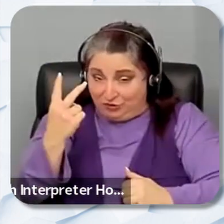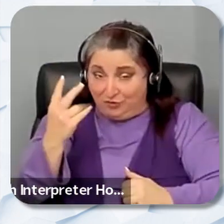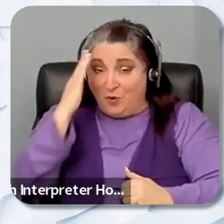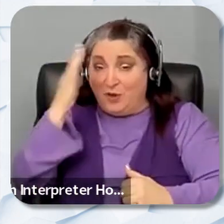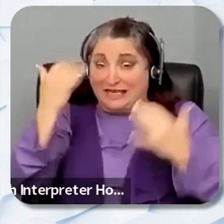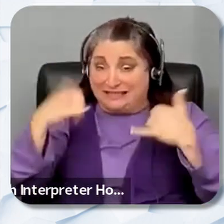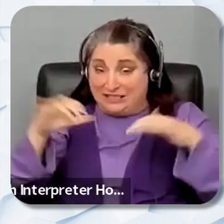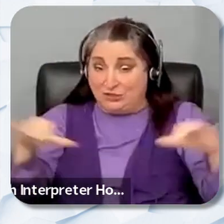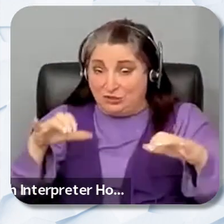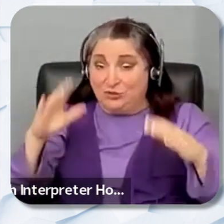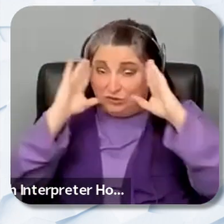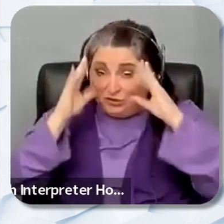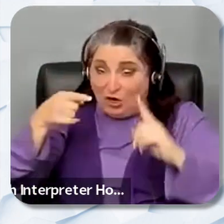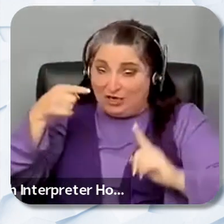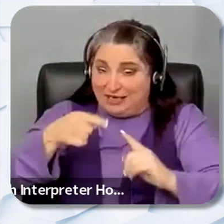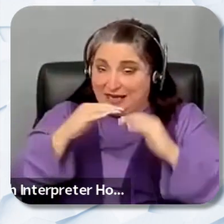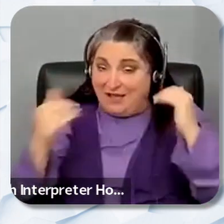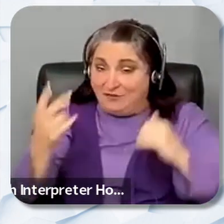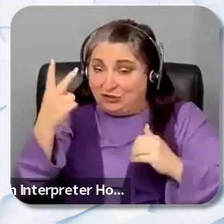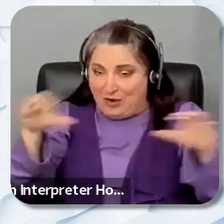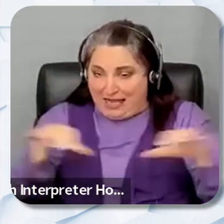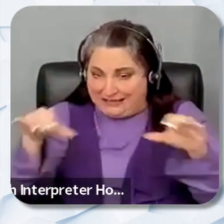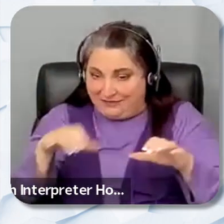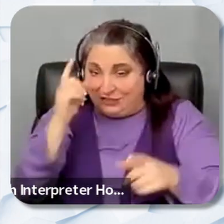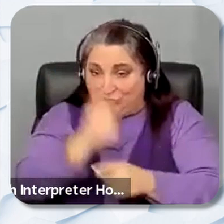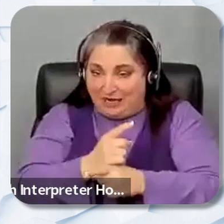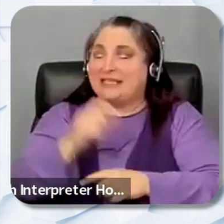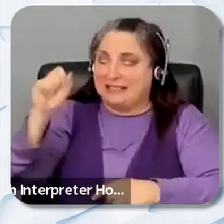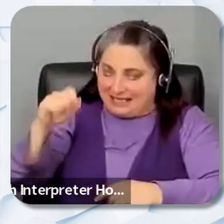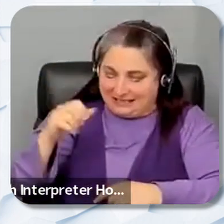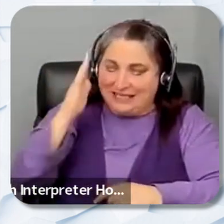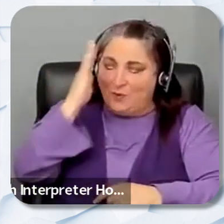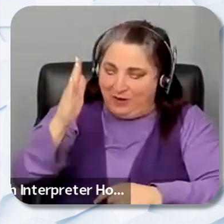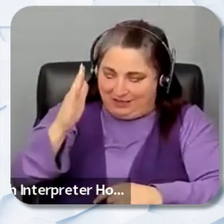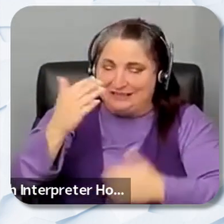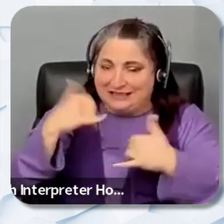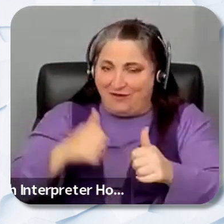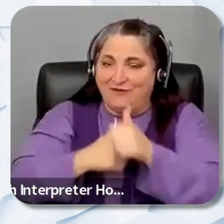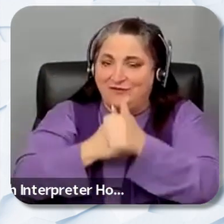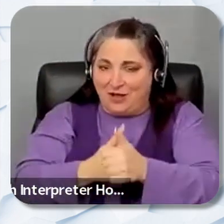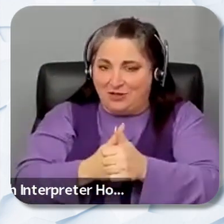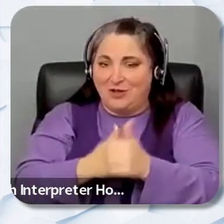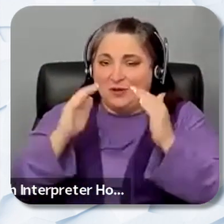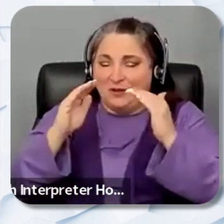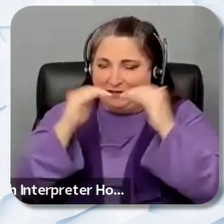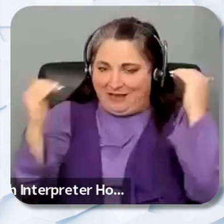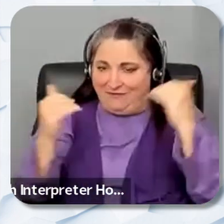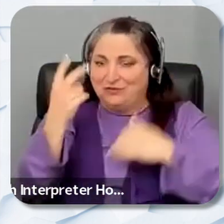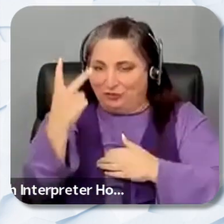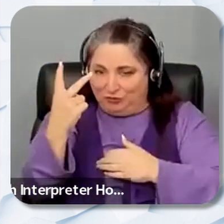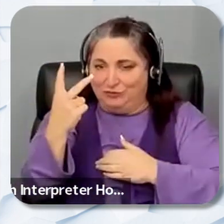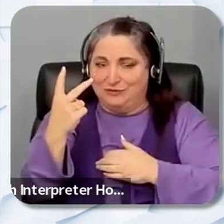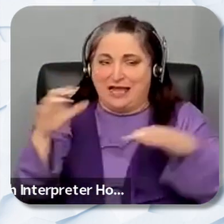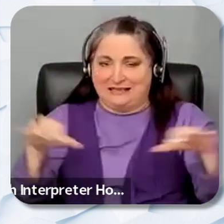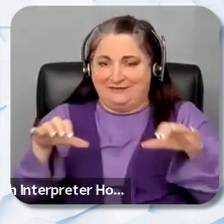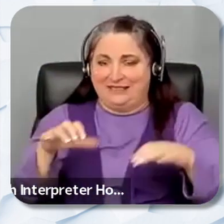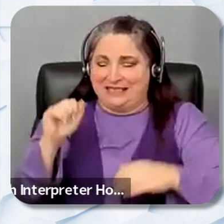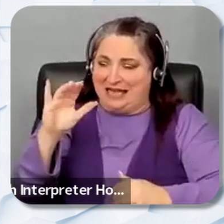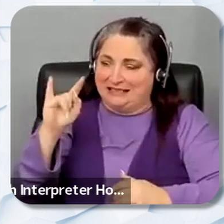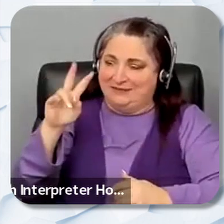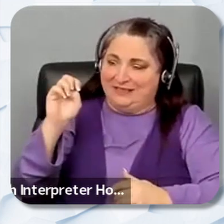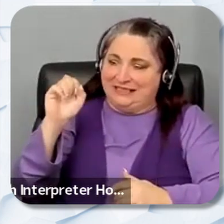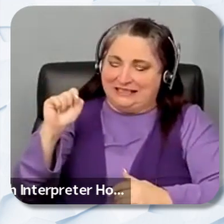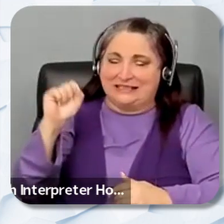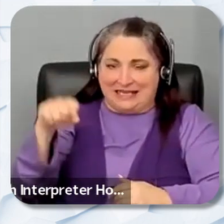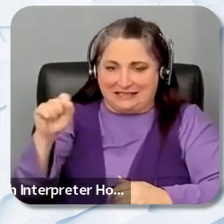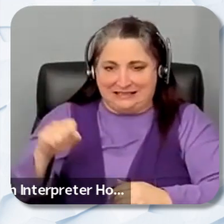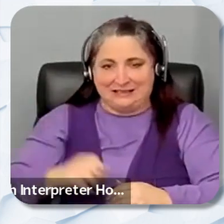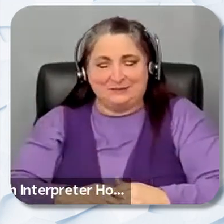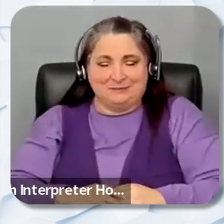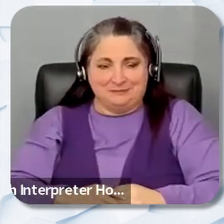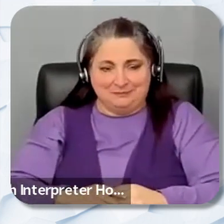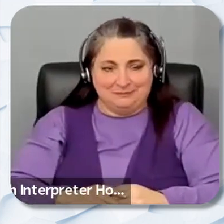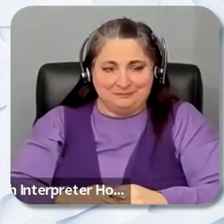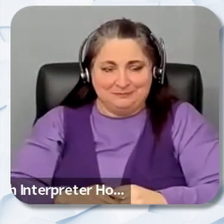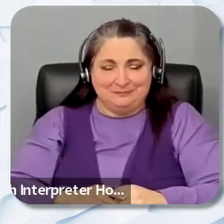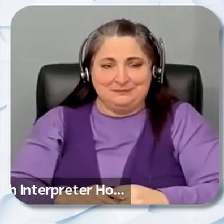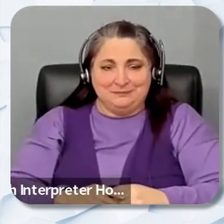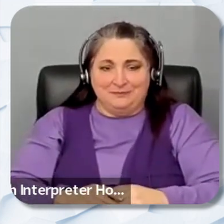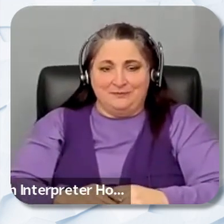Donna, the answer is yes, they would, as we described. Correct? Yes. Some folks are asking